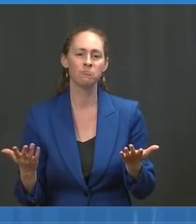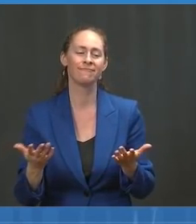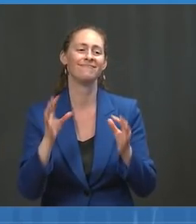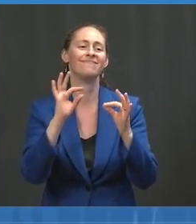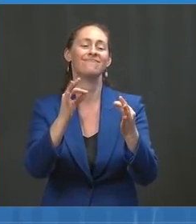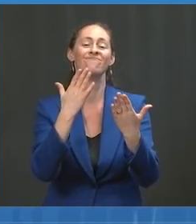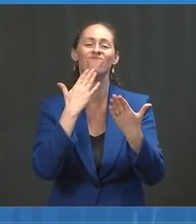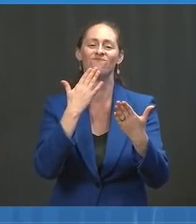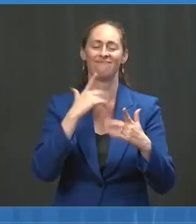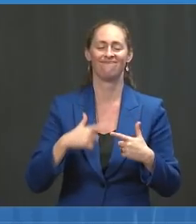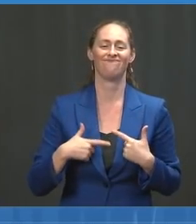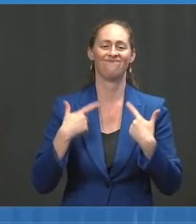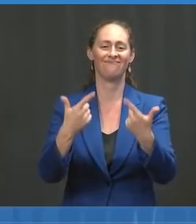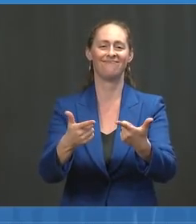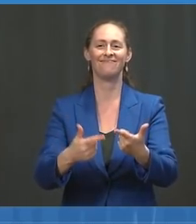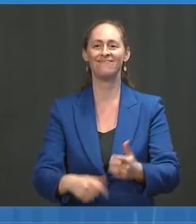Let's open it up for a few questions. Kevin?